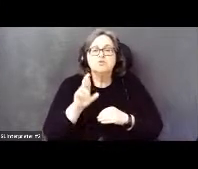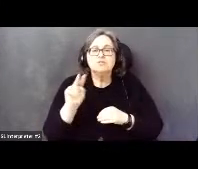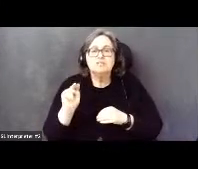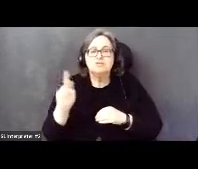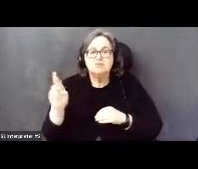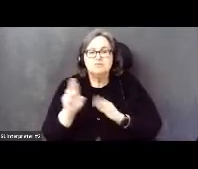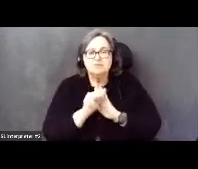to conceptualize